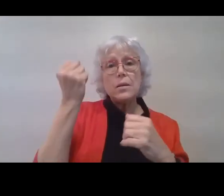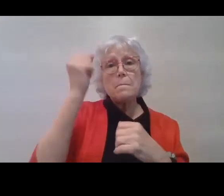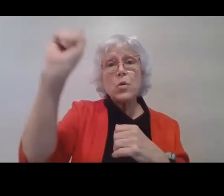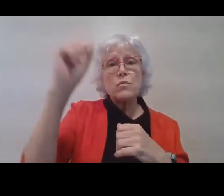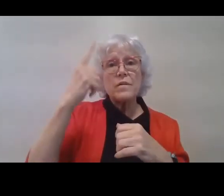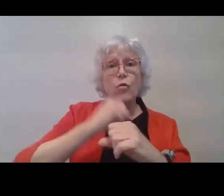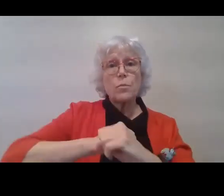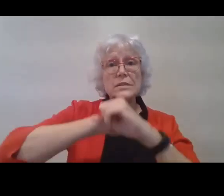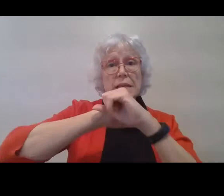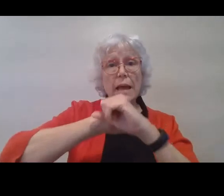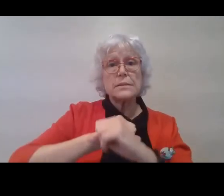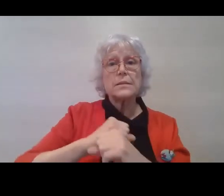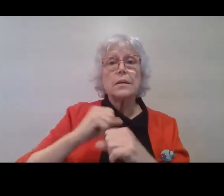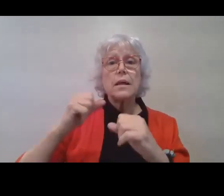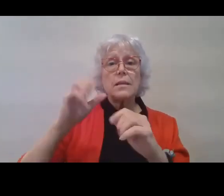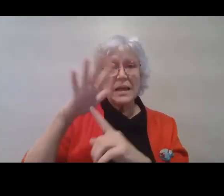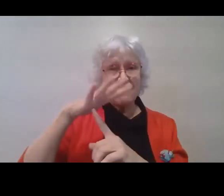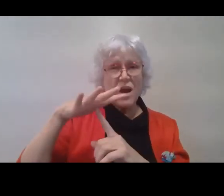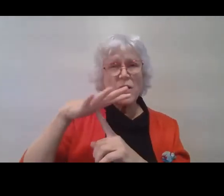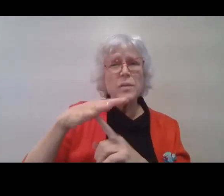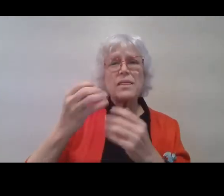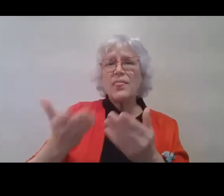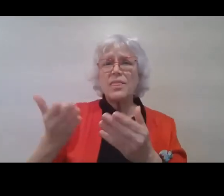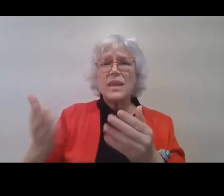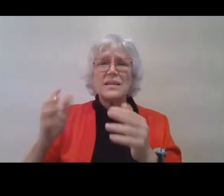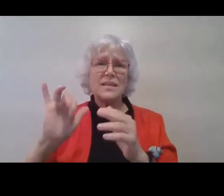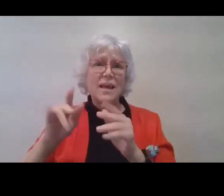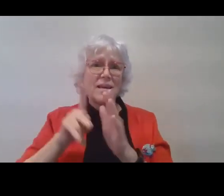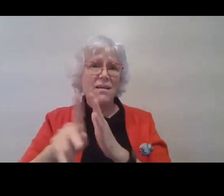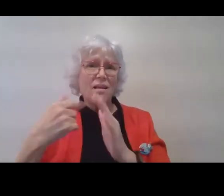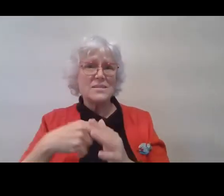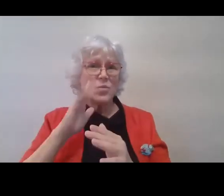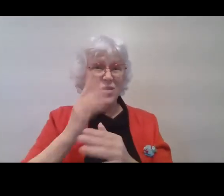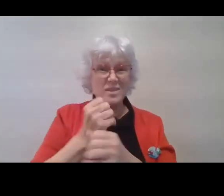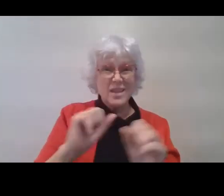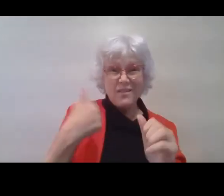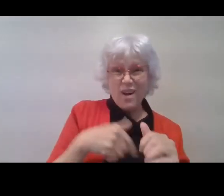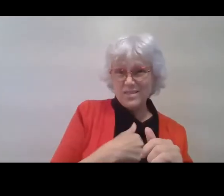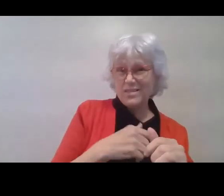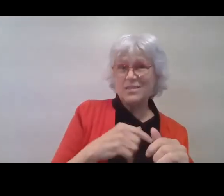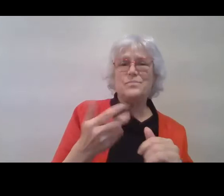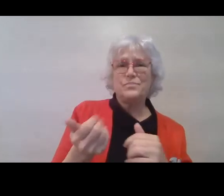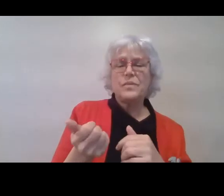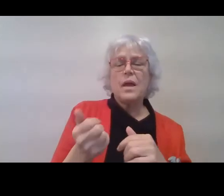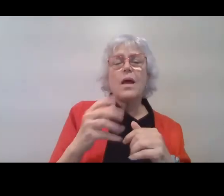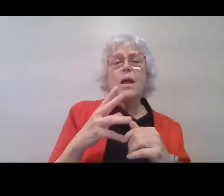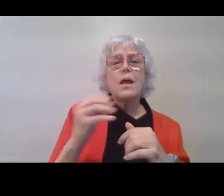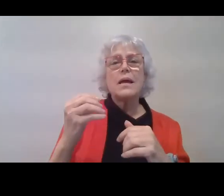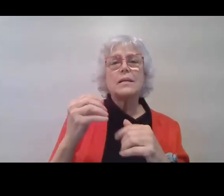that is killing us will save us. The same organizing tactics, which often exclude indigenous and disabled people and many